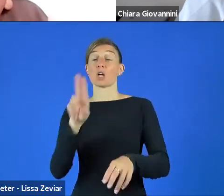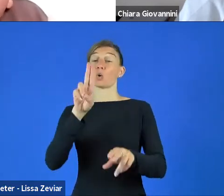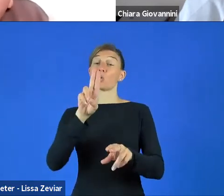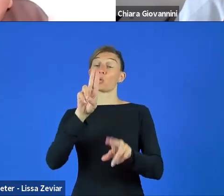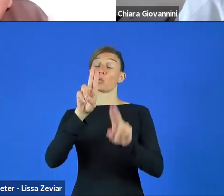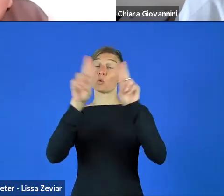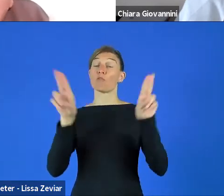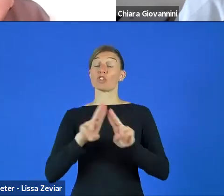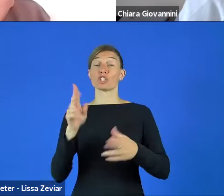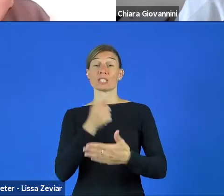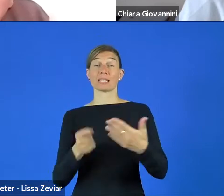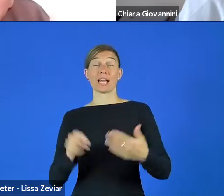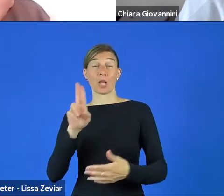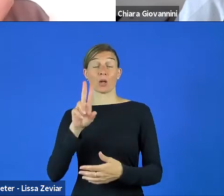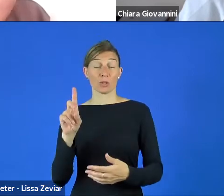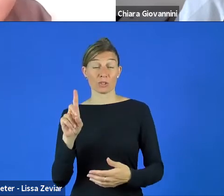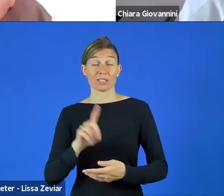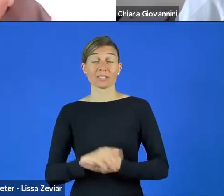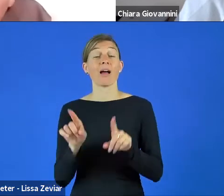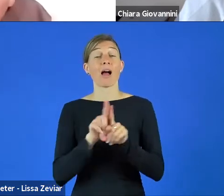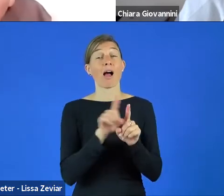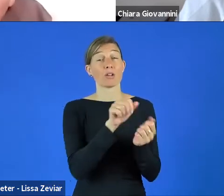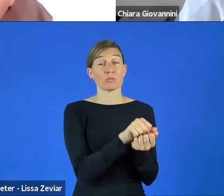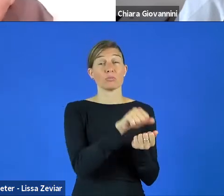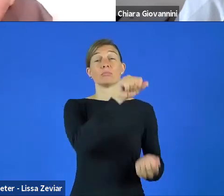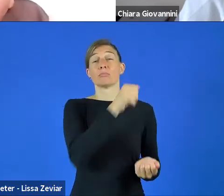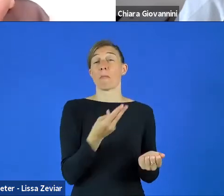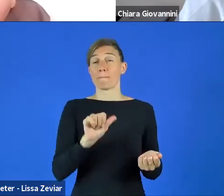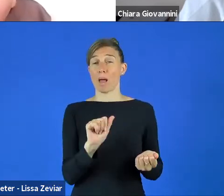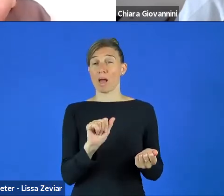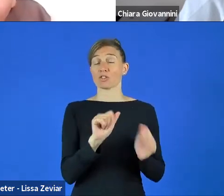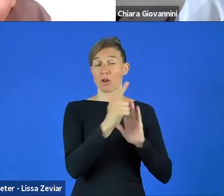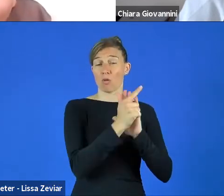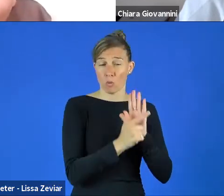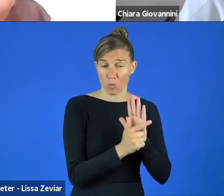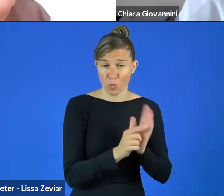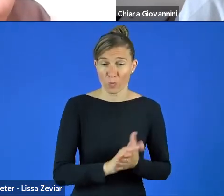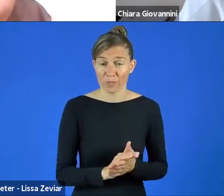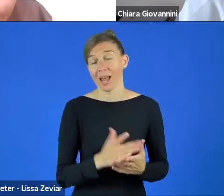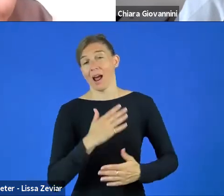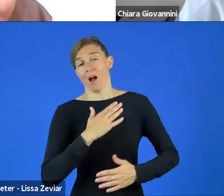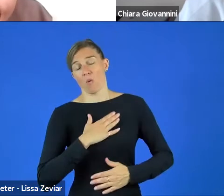And she holds a master's degree in Law. And finally, we have our own Alejandro Moledo,